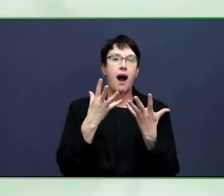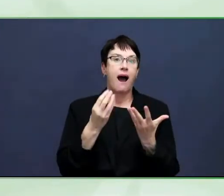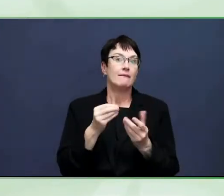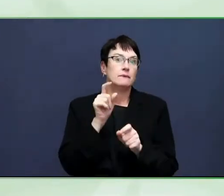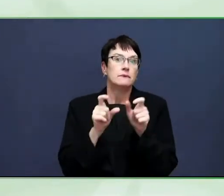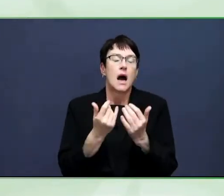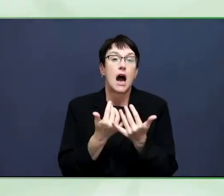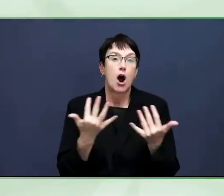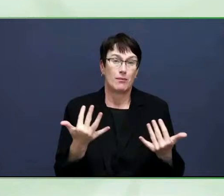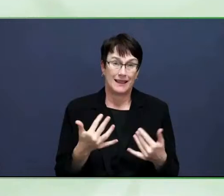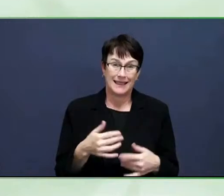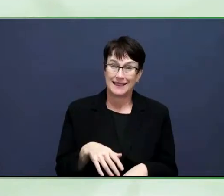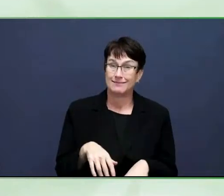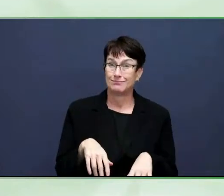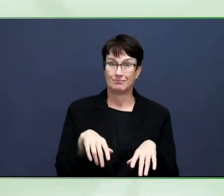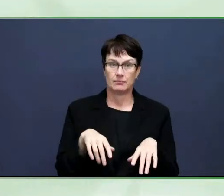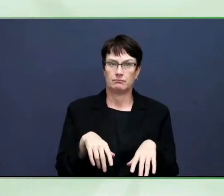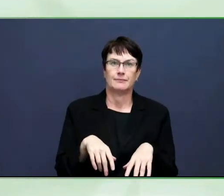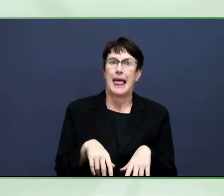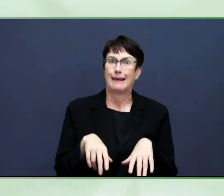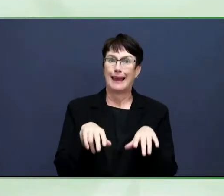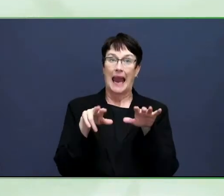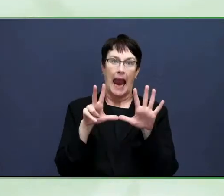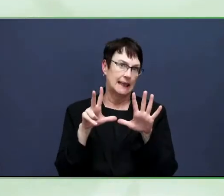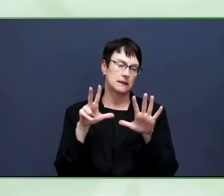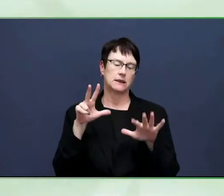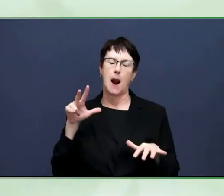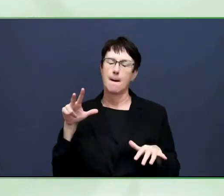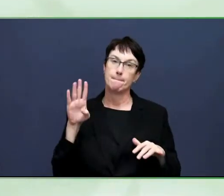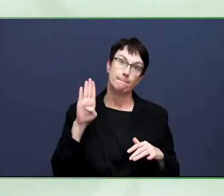I'm vehement about that.